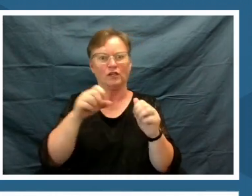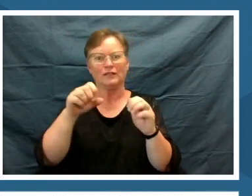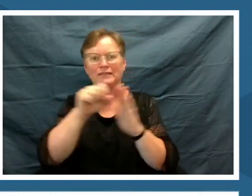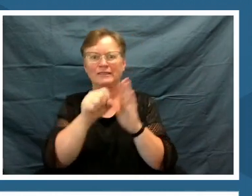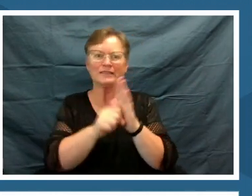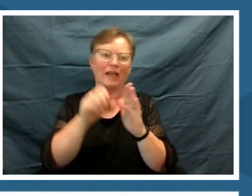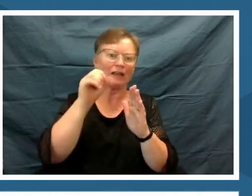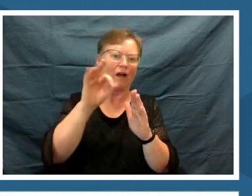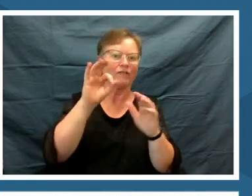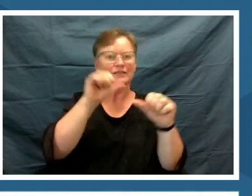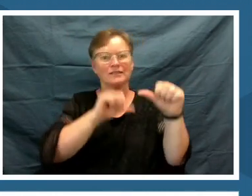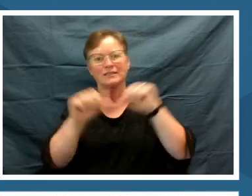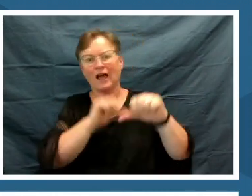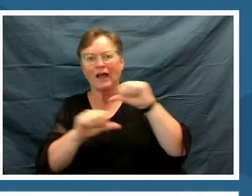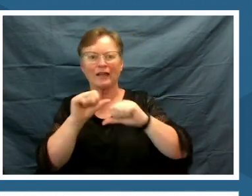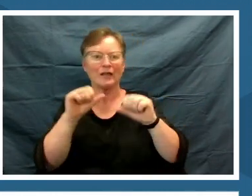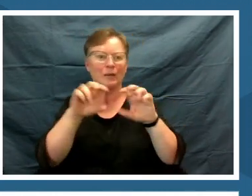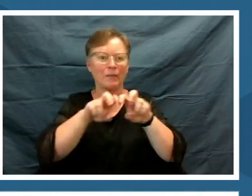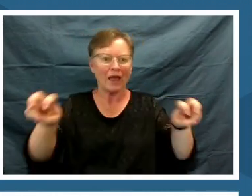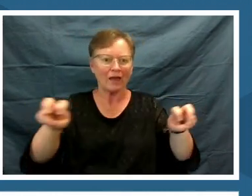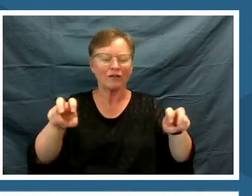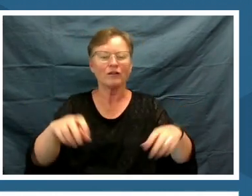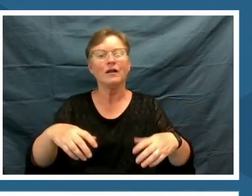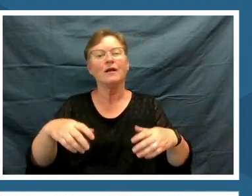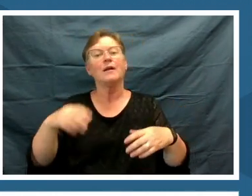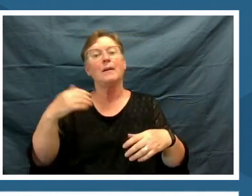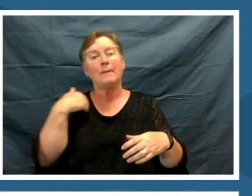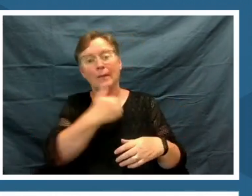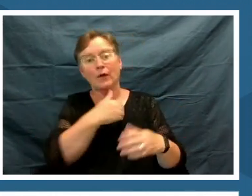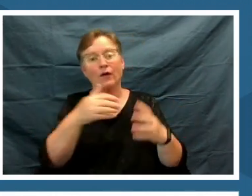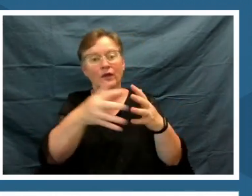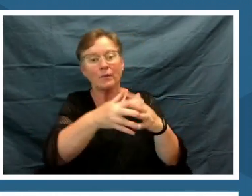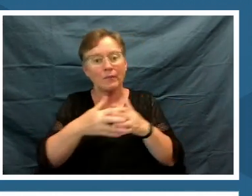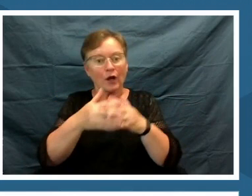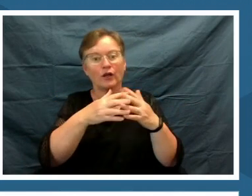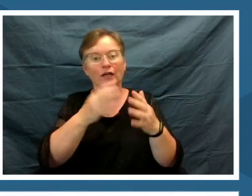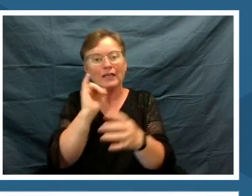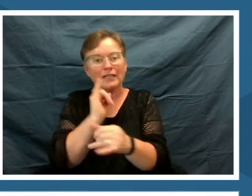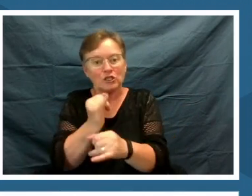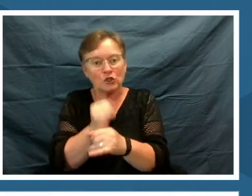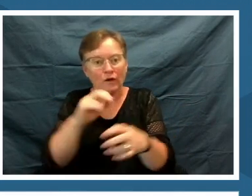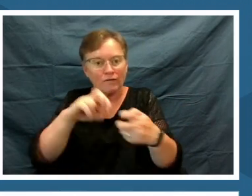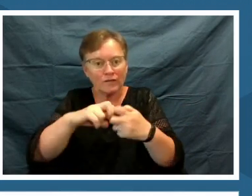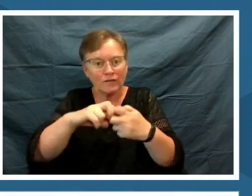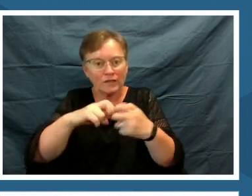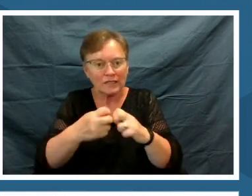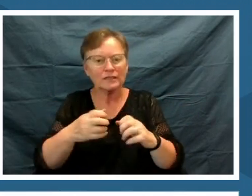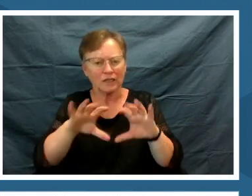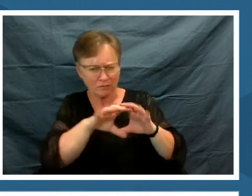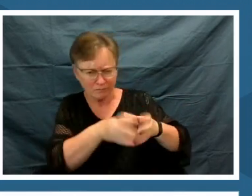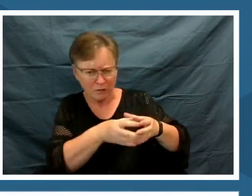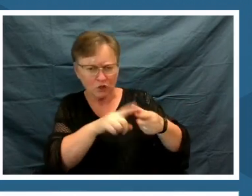a member of the american institute of physics team up task force to advance african-americans in physics and